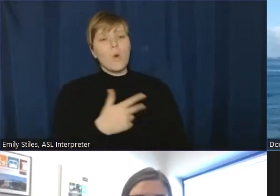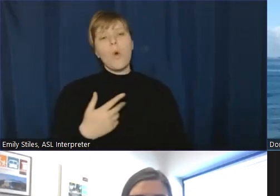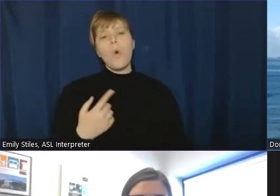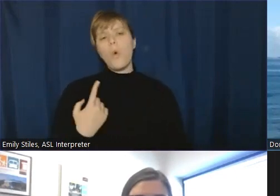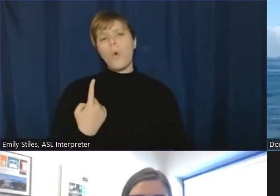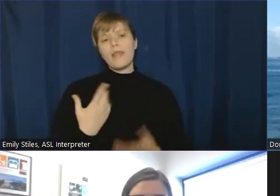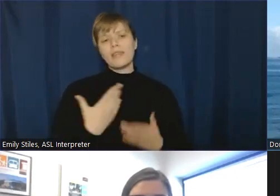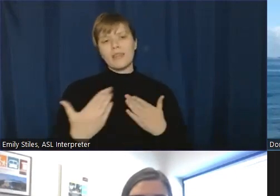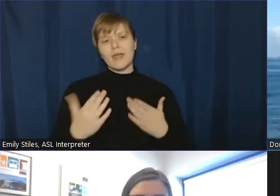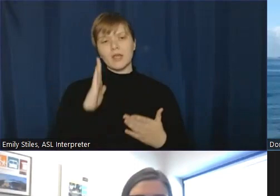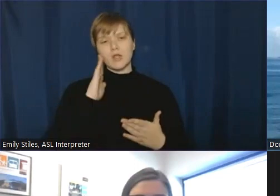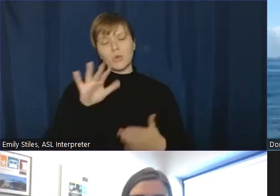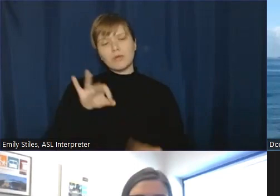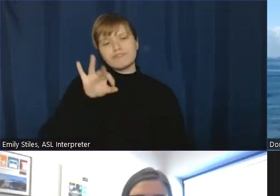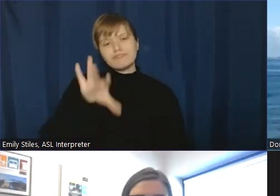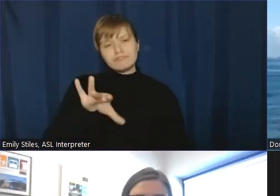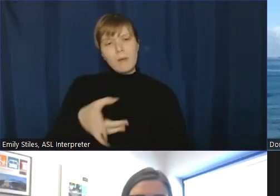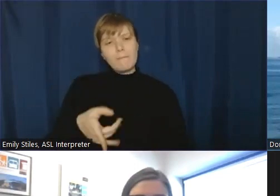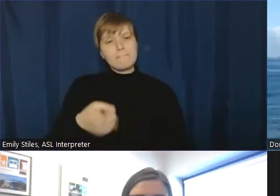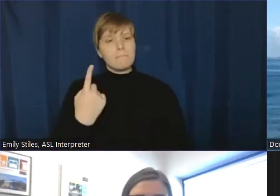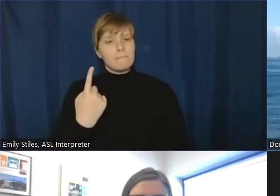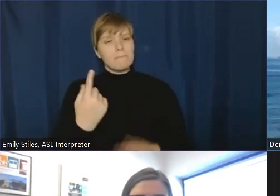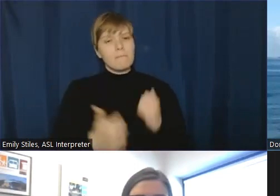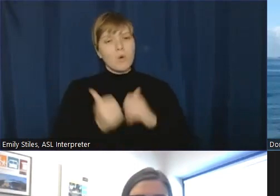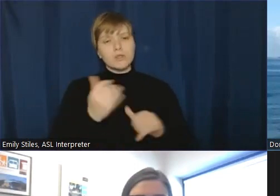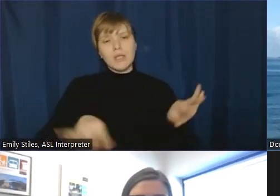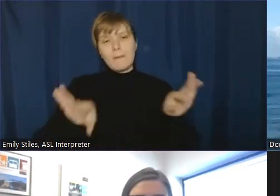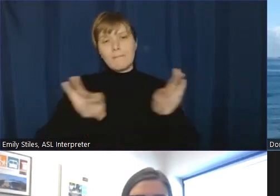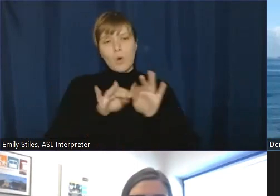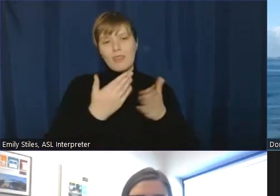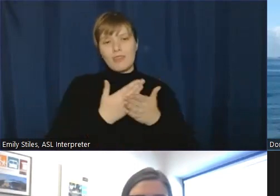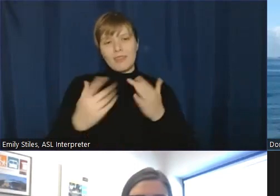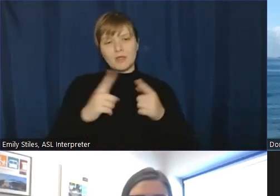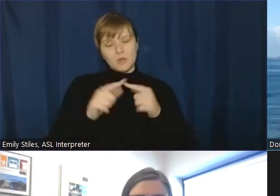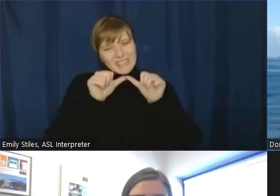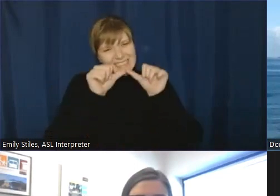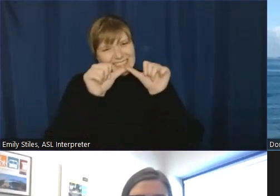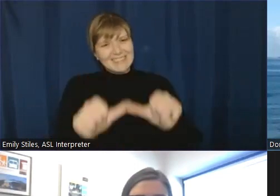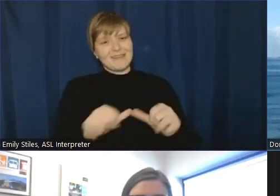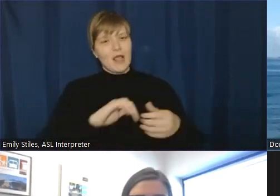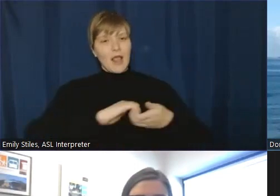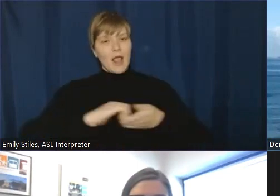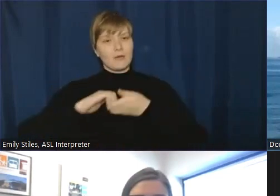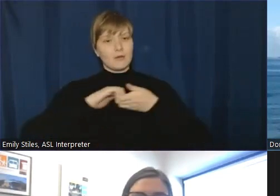was most important in maintaining and forming the collaboration? Estella, do you want to go first?